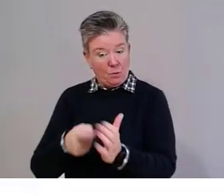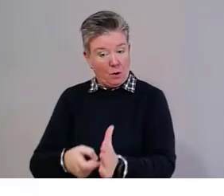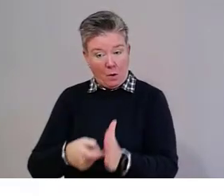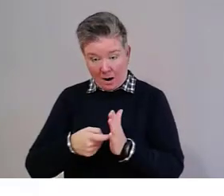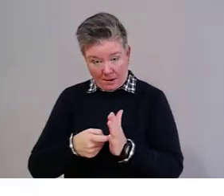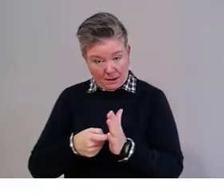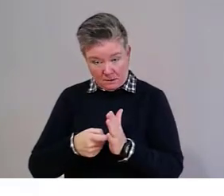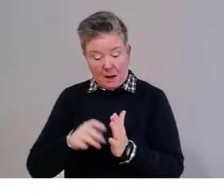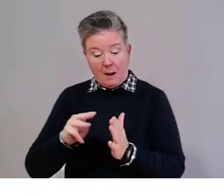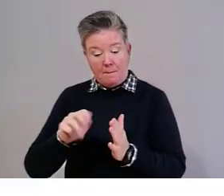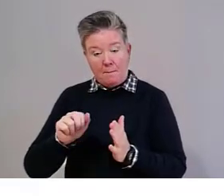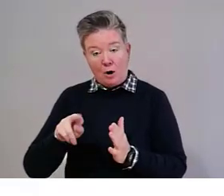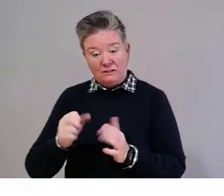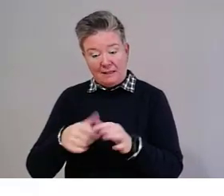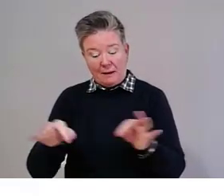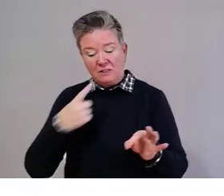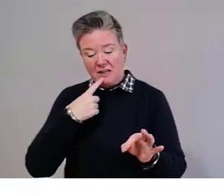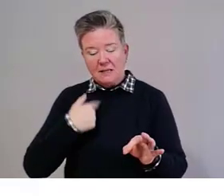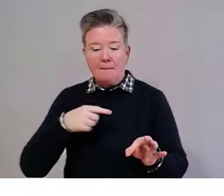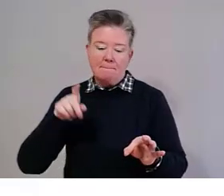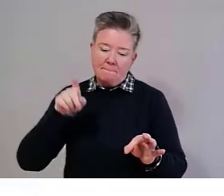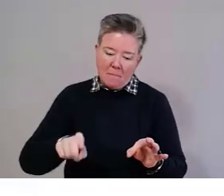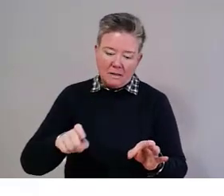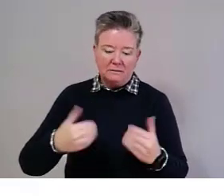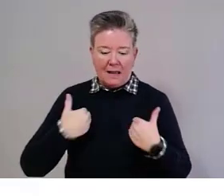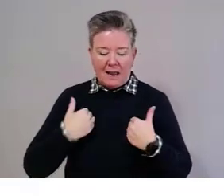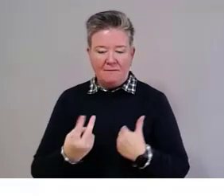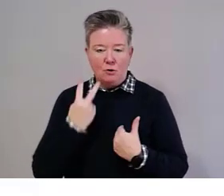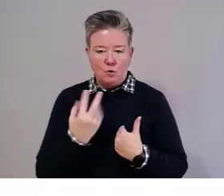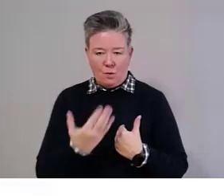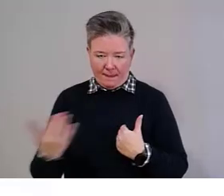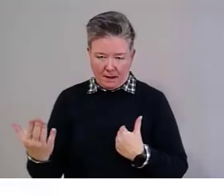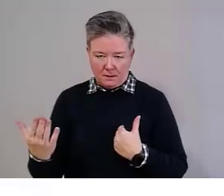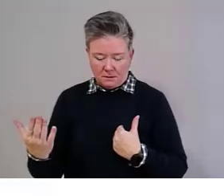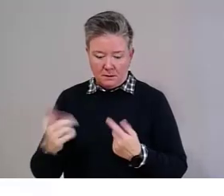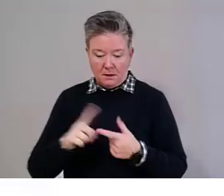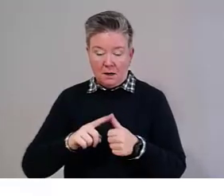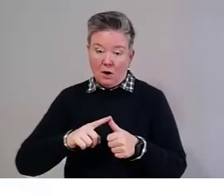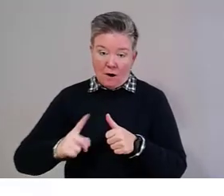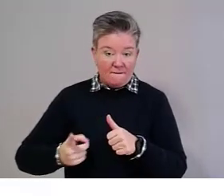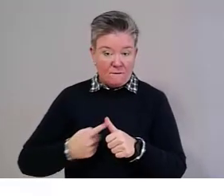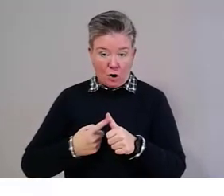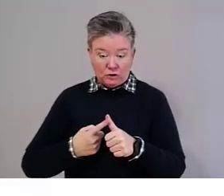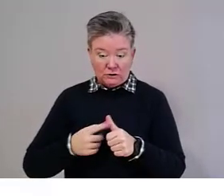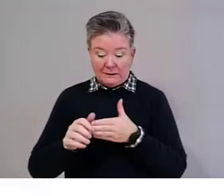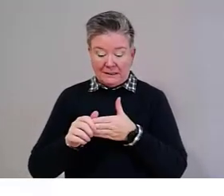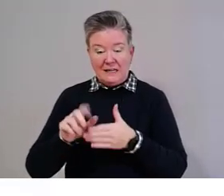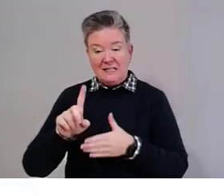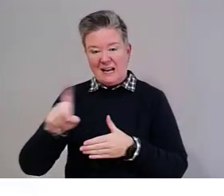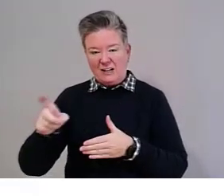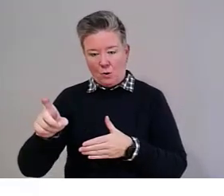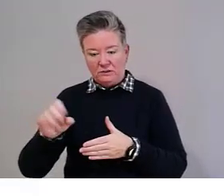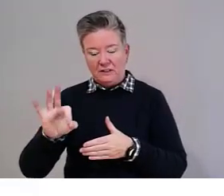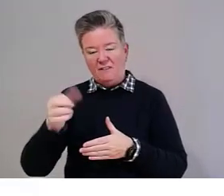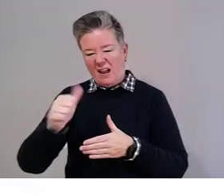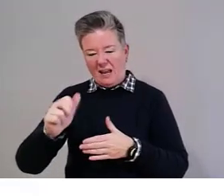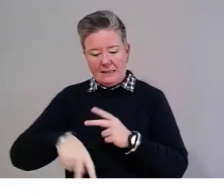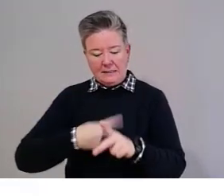MARSE language says that there must be two things. First, a diagnosis of any type or degree